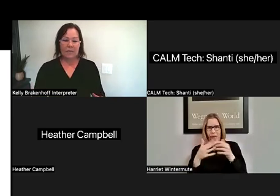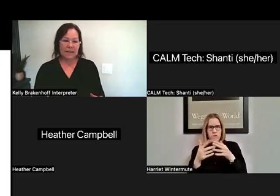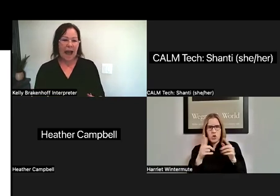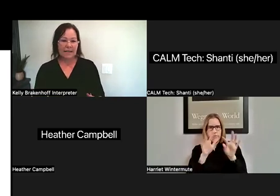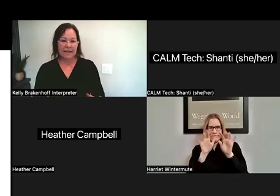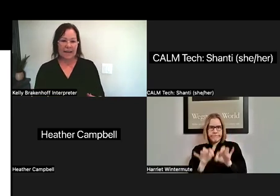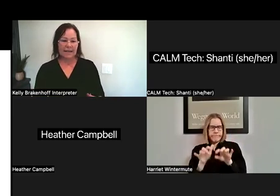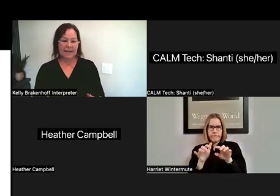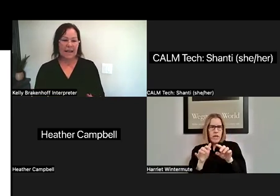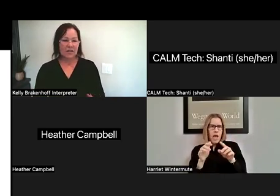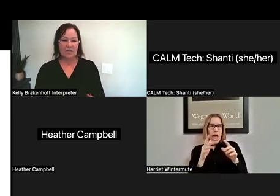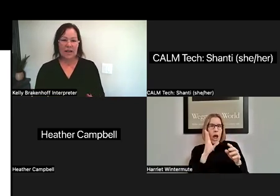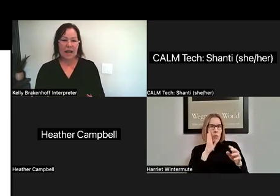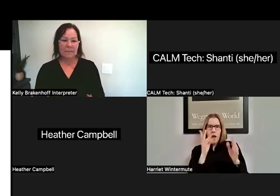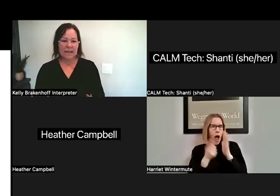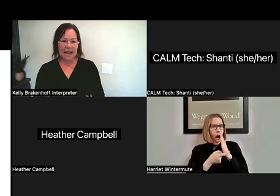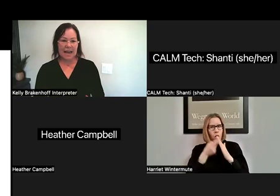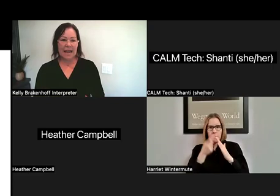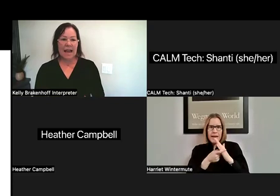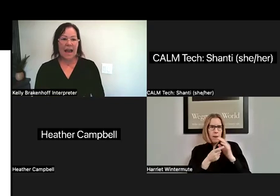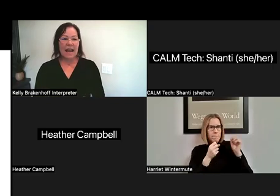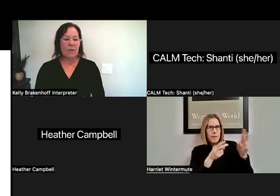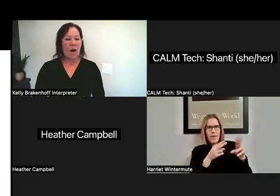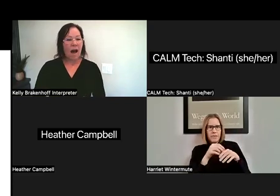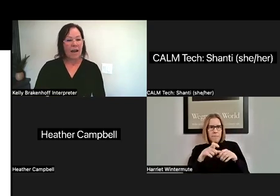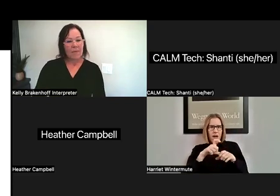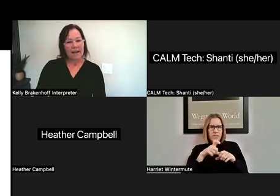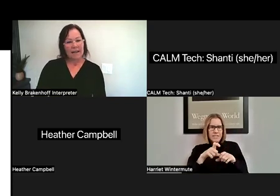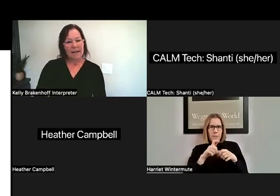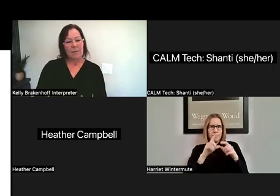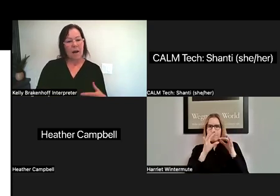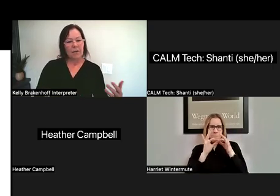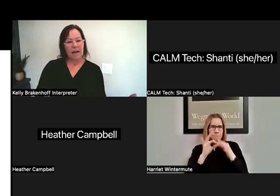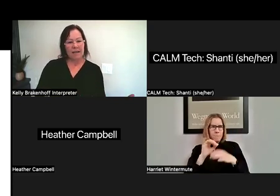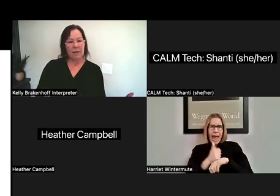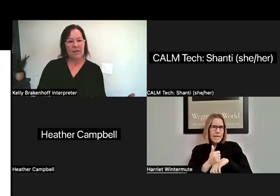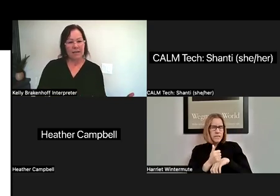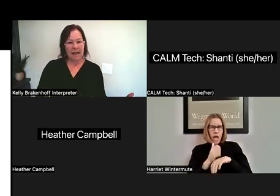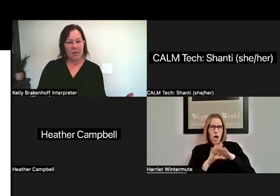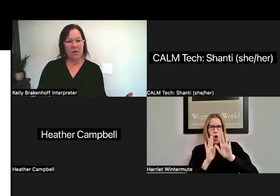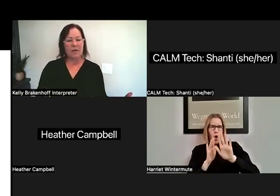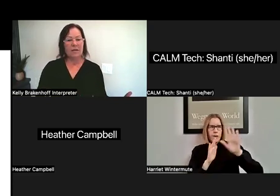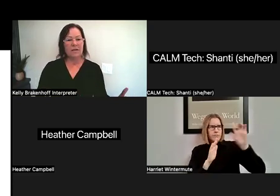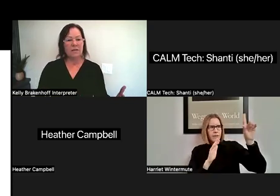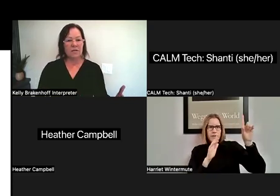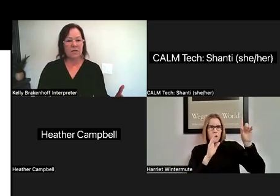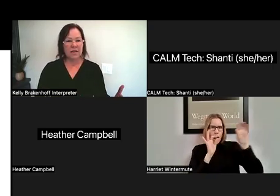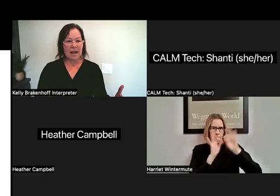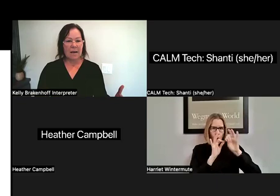the task list that you've typed in, and it will automatically populate the pivot table to set up